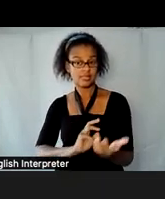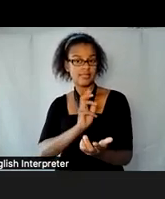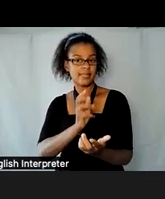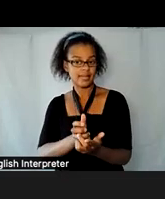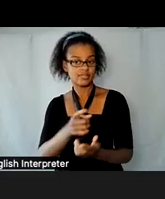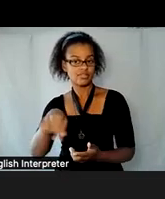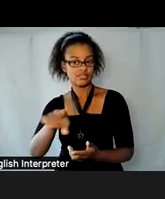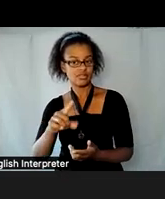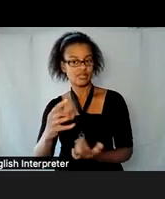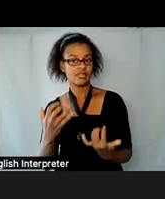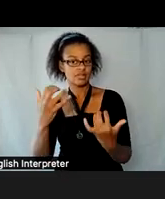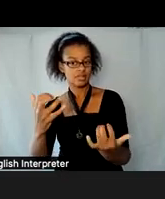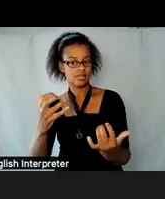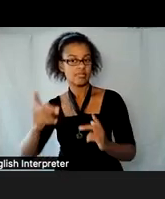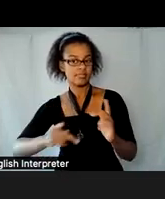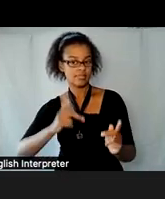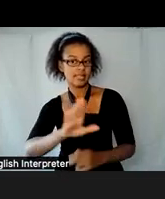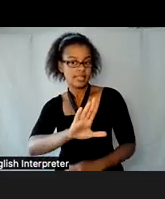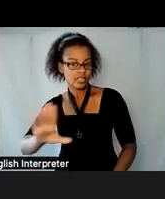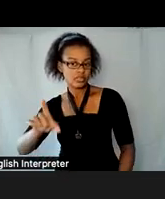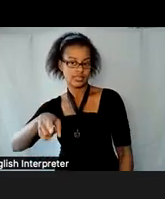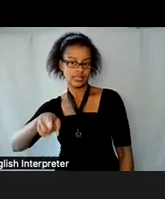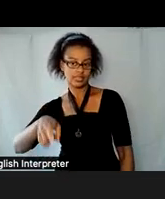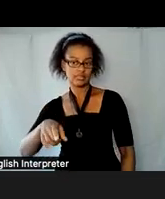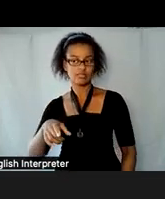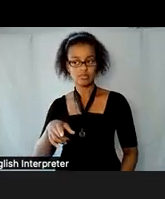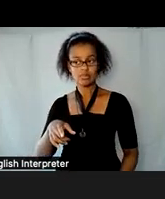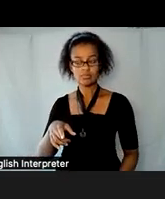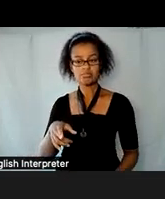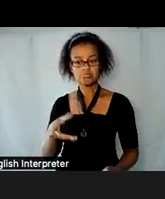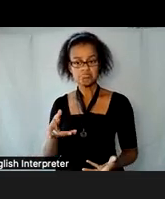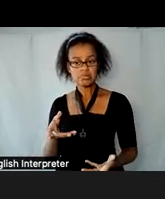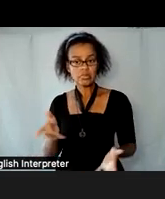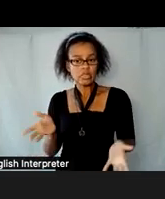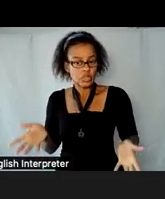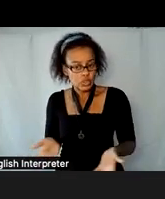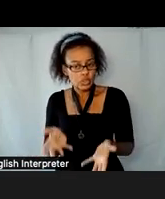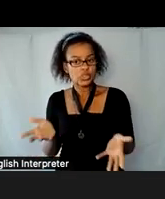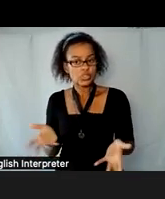However, that will not be part of this TST accessibility grant.